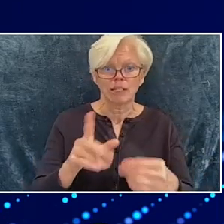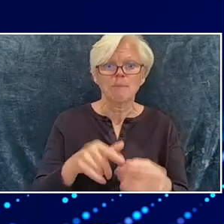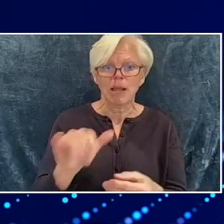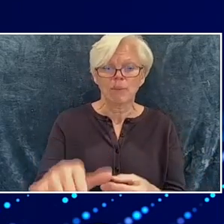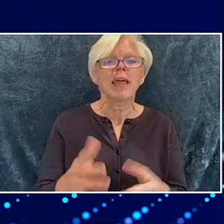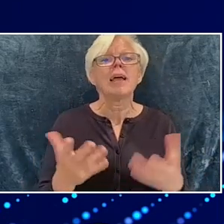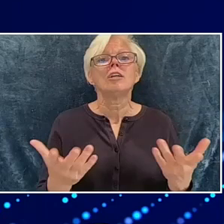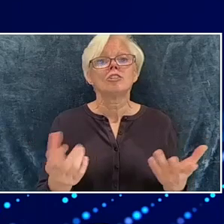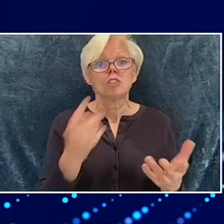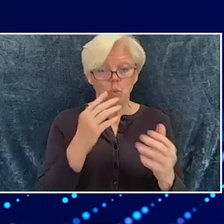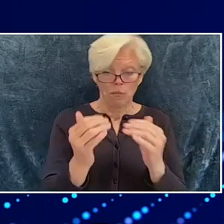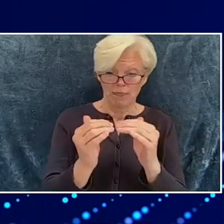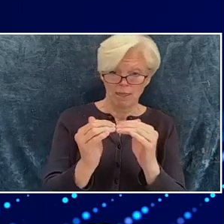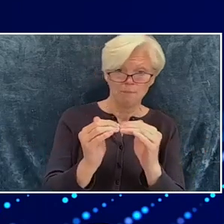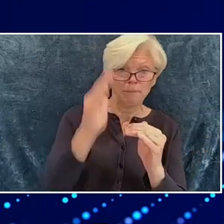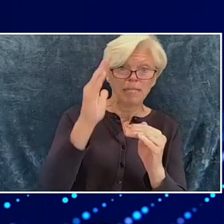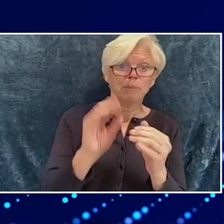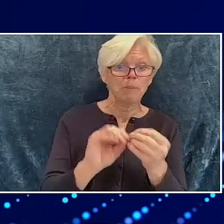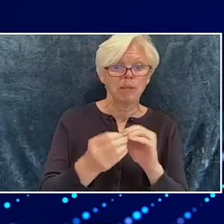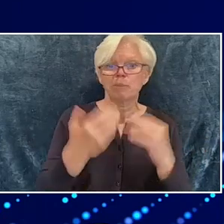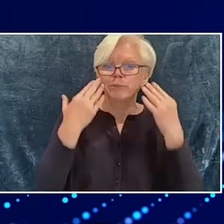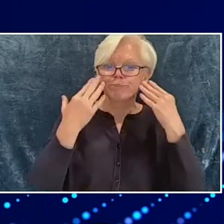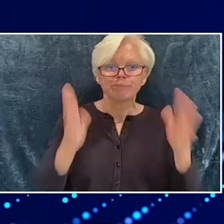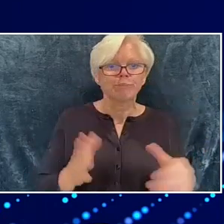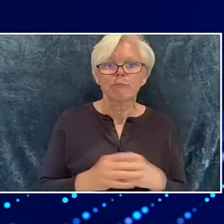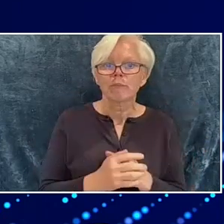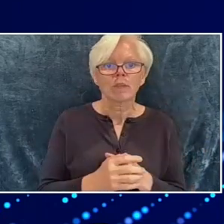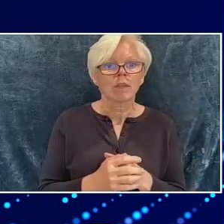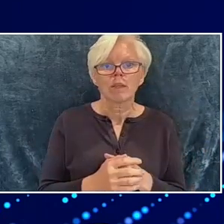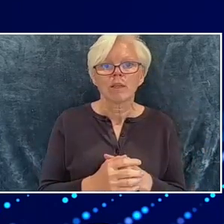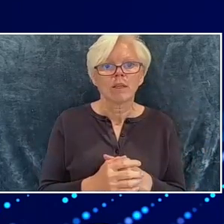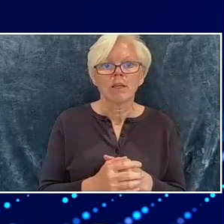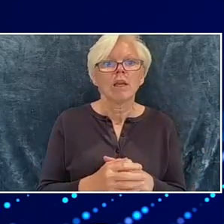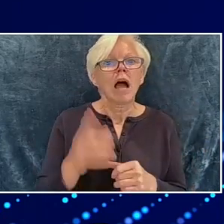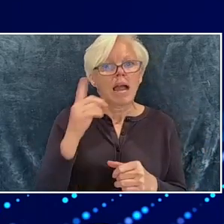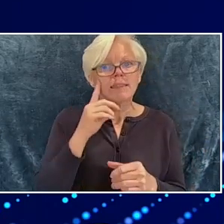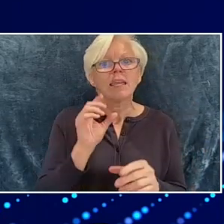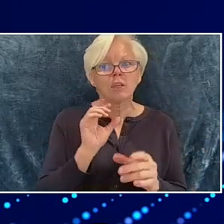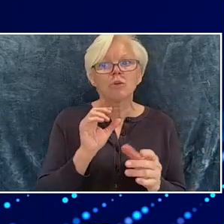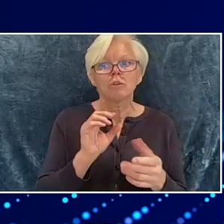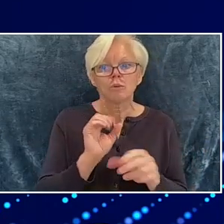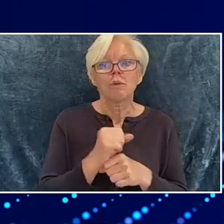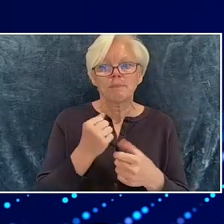is. And again, I think that we did make a lot of progress on the proposal leading up